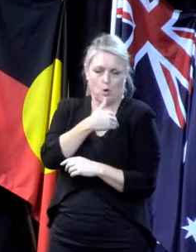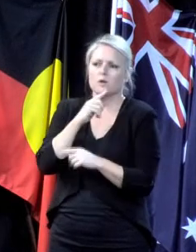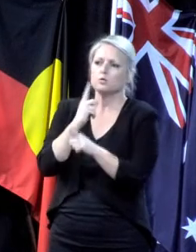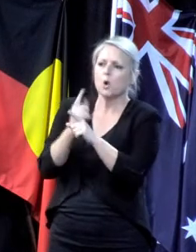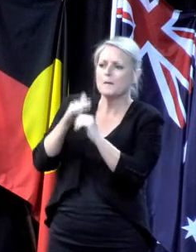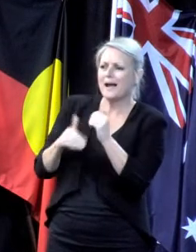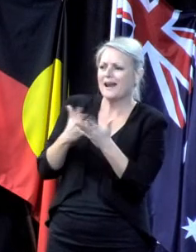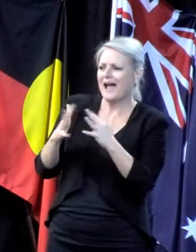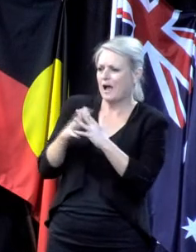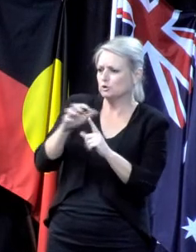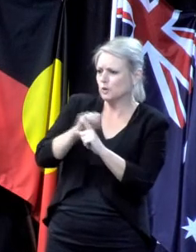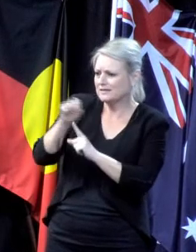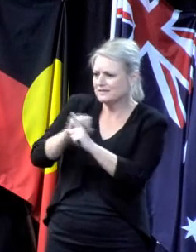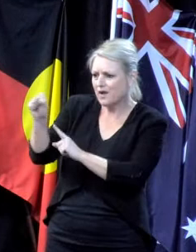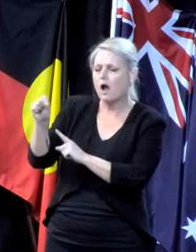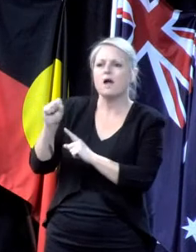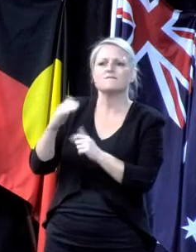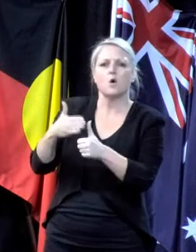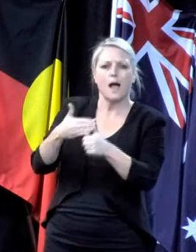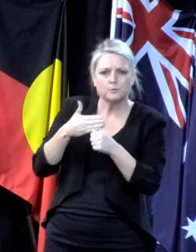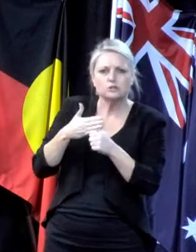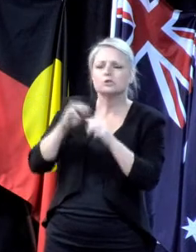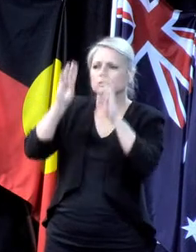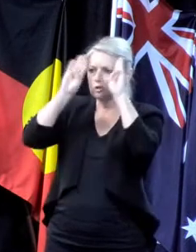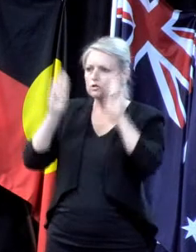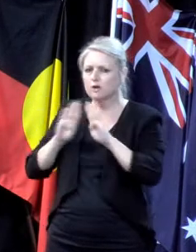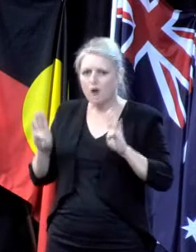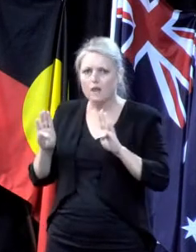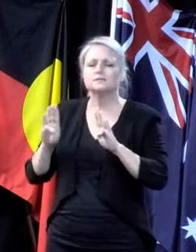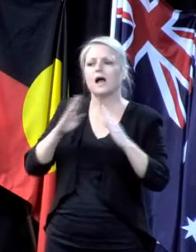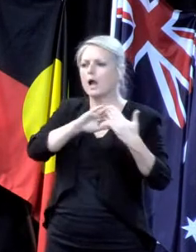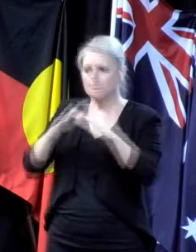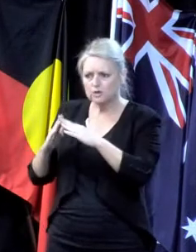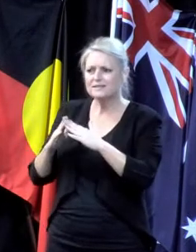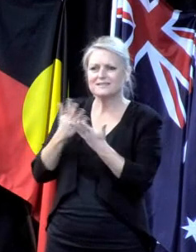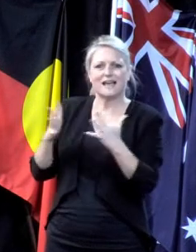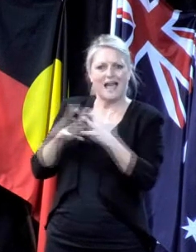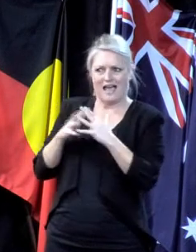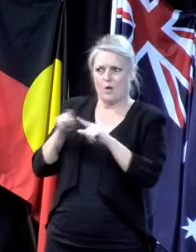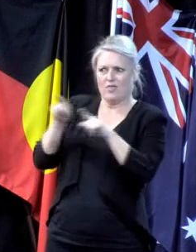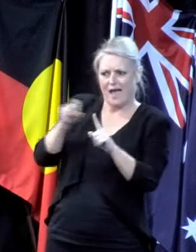and Torres Strait Islander communities as well and how they identify and associate with disability,